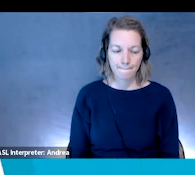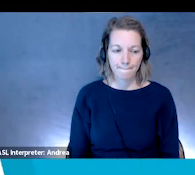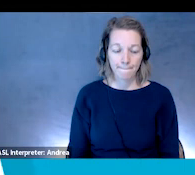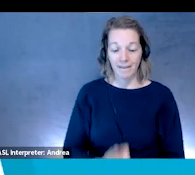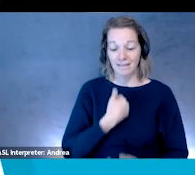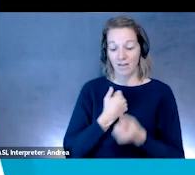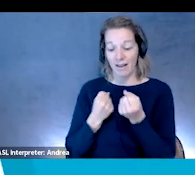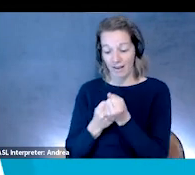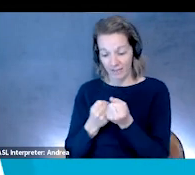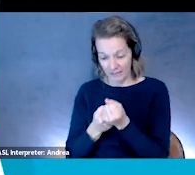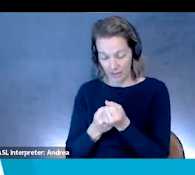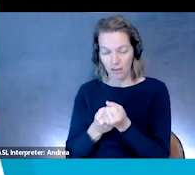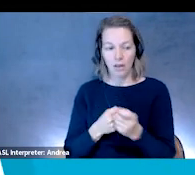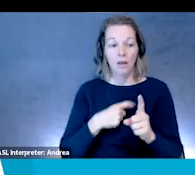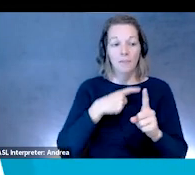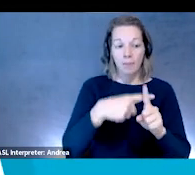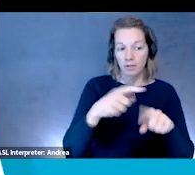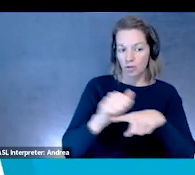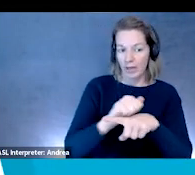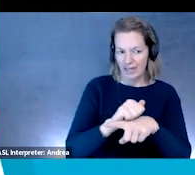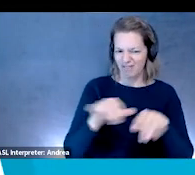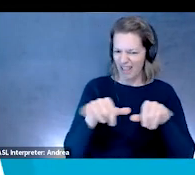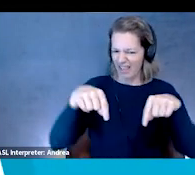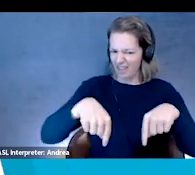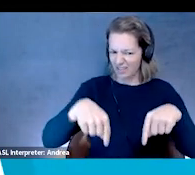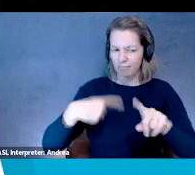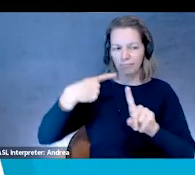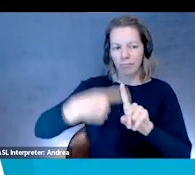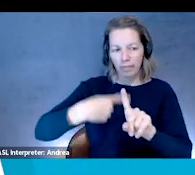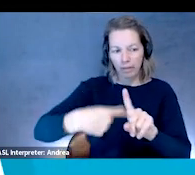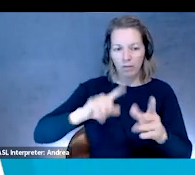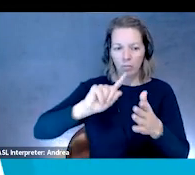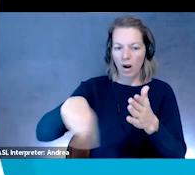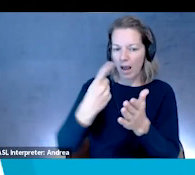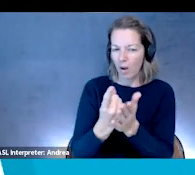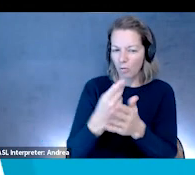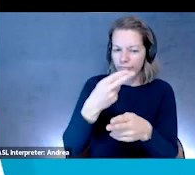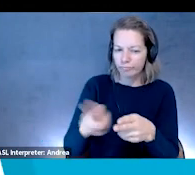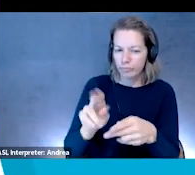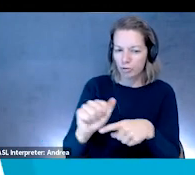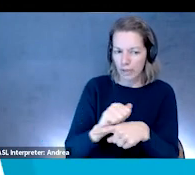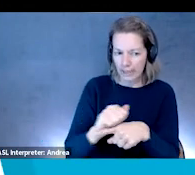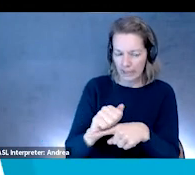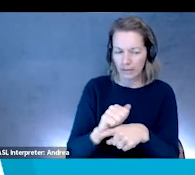TO EACH INDIVIDUAL. LET US KNOW THAT INFORMATION. IN ADDITION TO THE SELF ADVOCACY